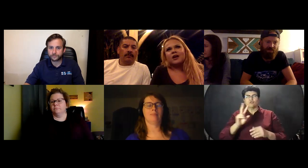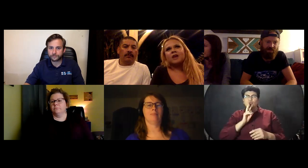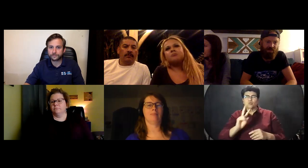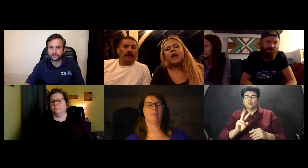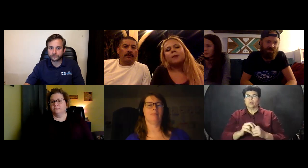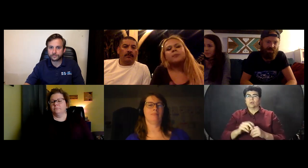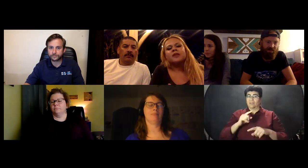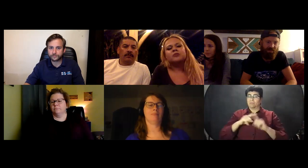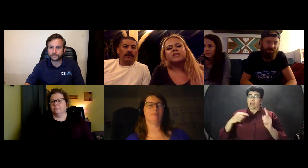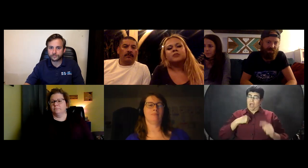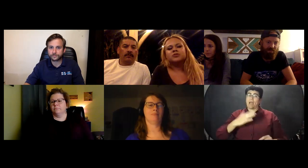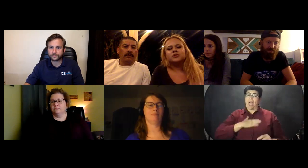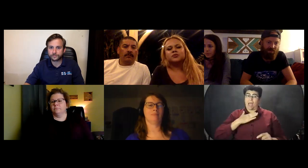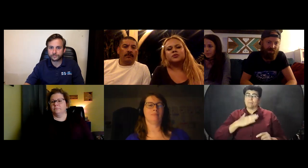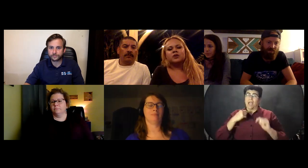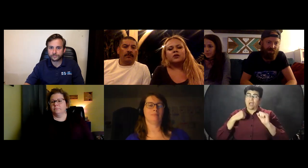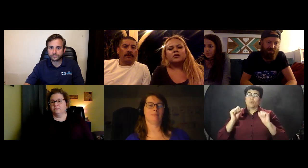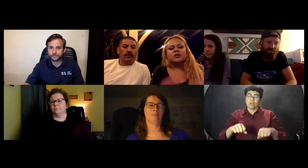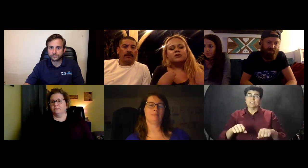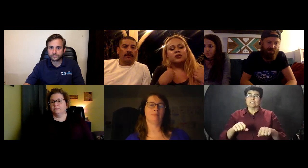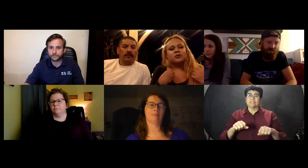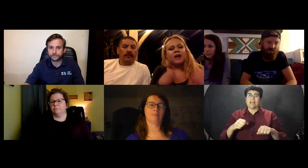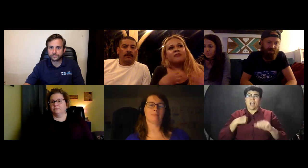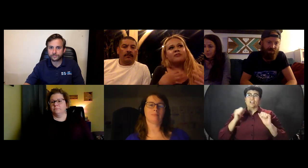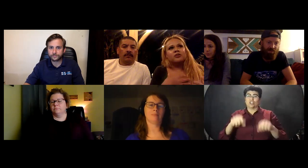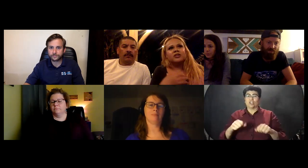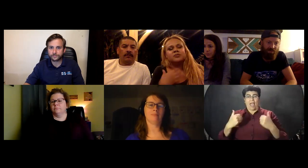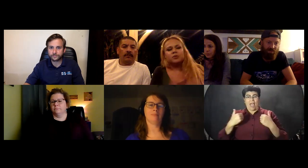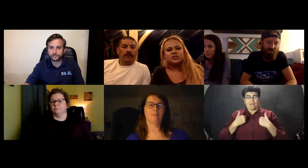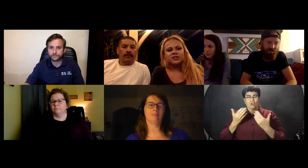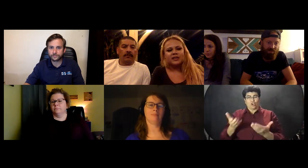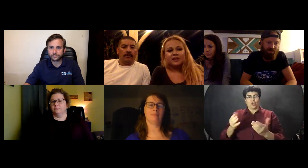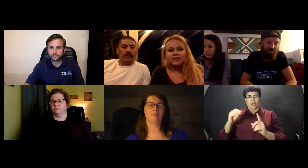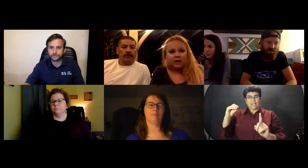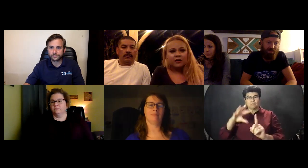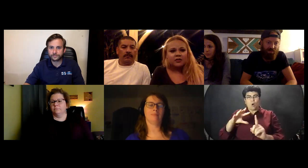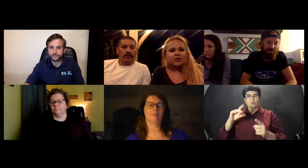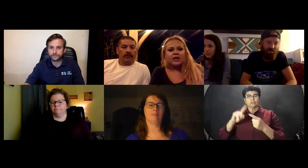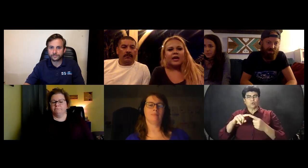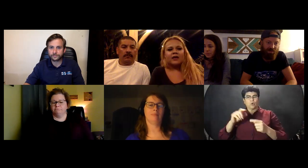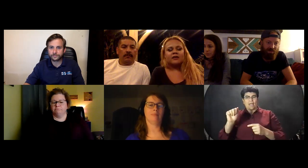i'm happy that i was able to you know